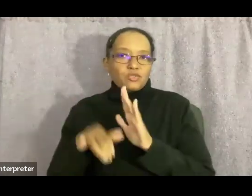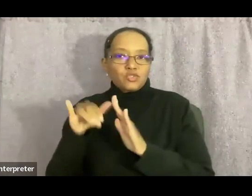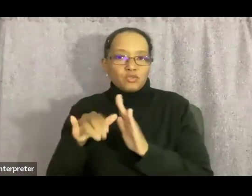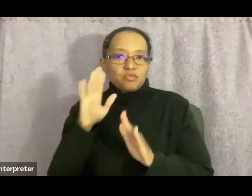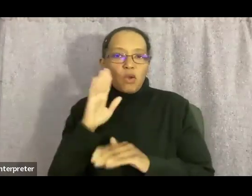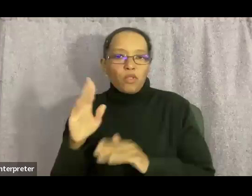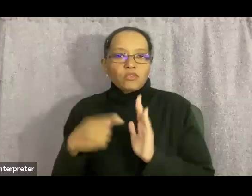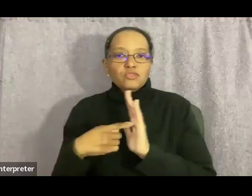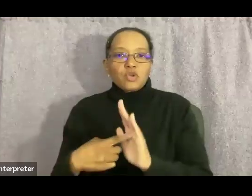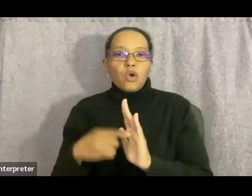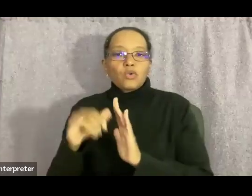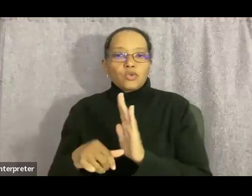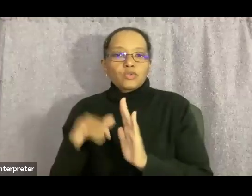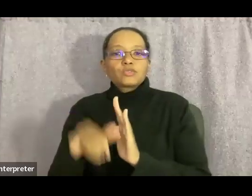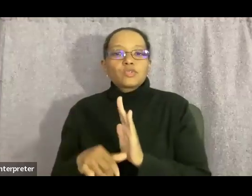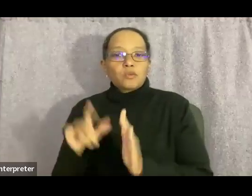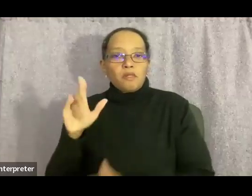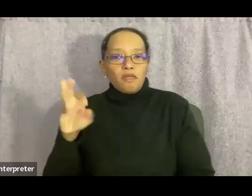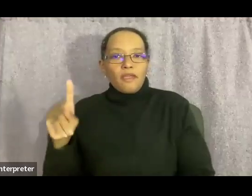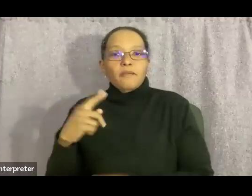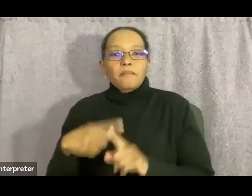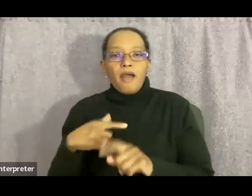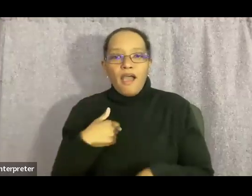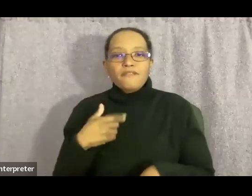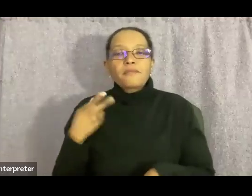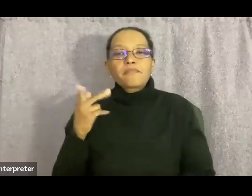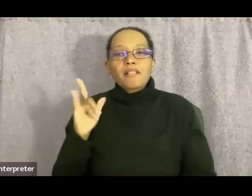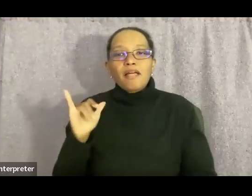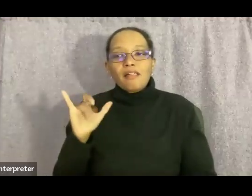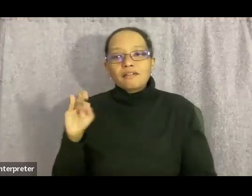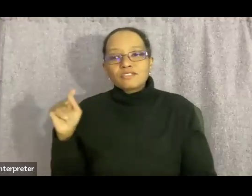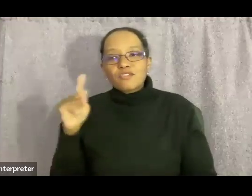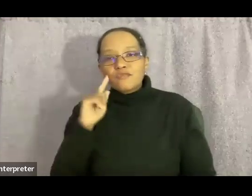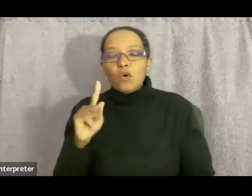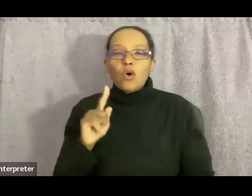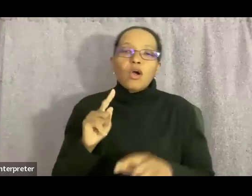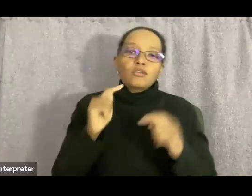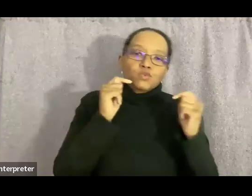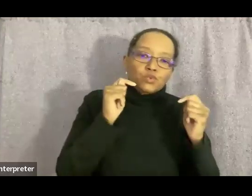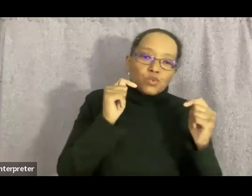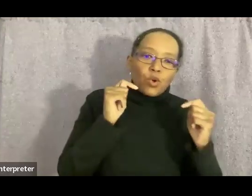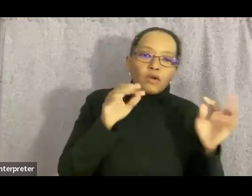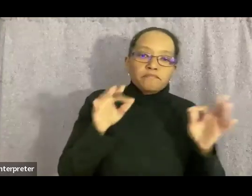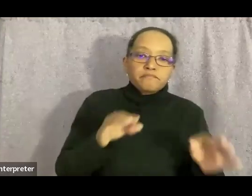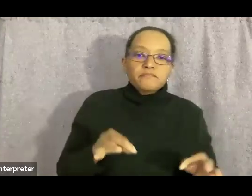And there's playlist for tutorials, and also the follow alongs are organized by position.